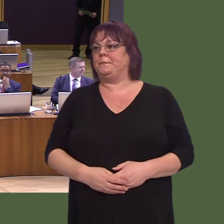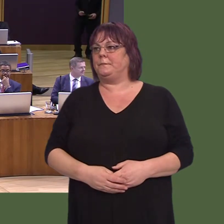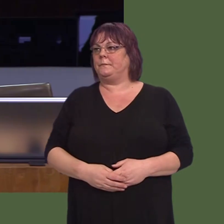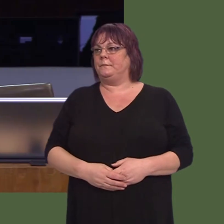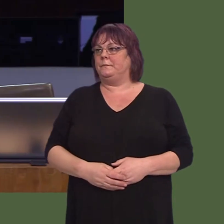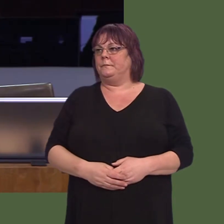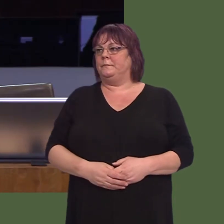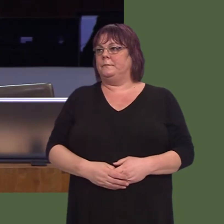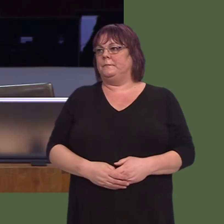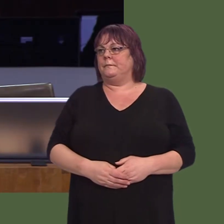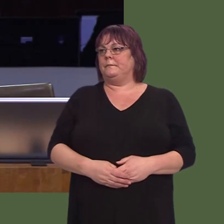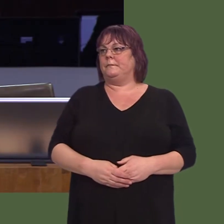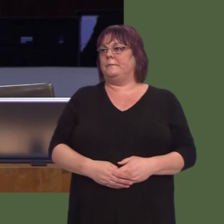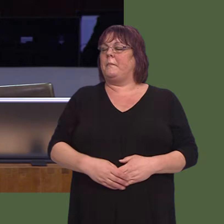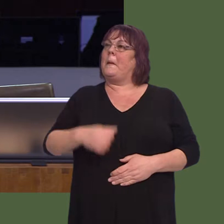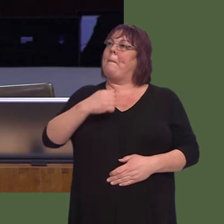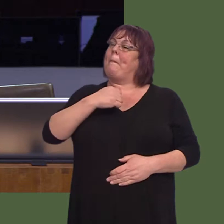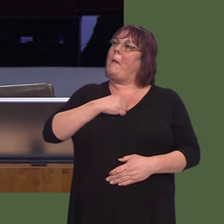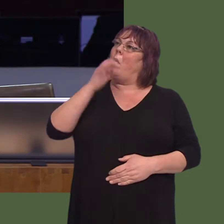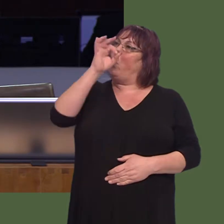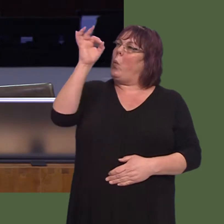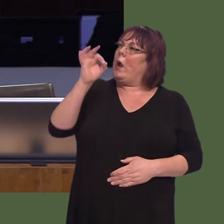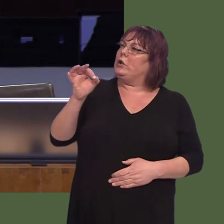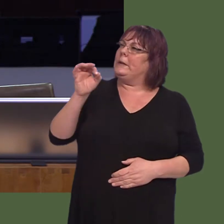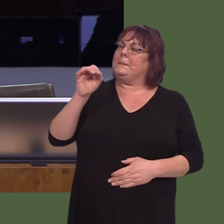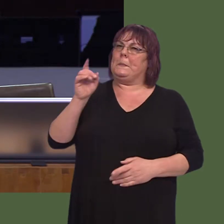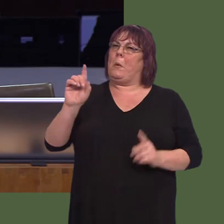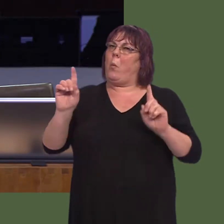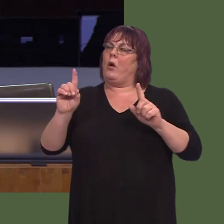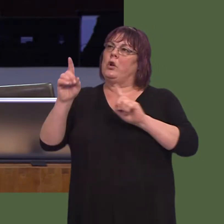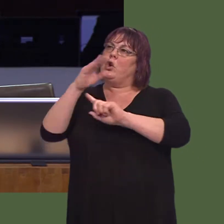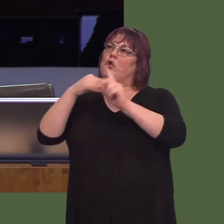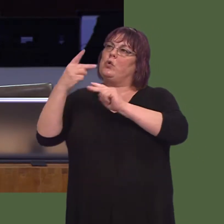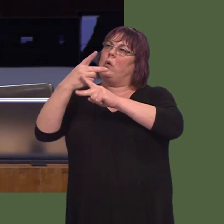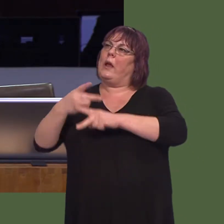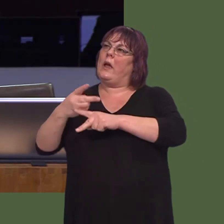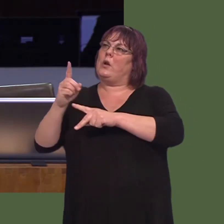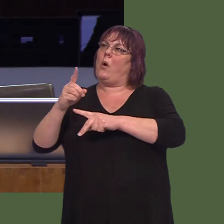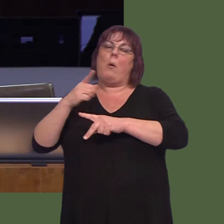The whole point of my question was not about social care, but about beds in hospitals and